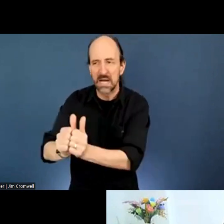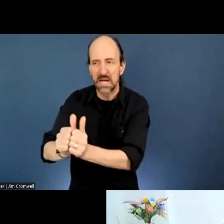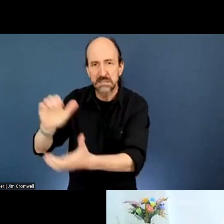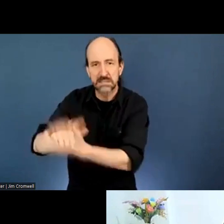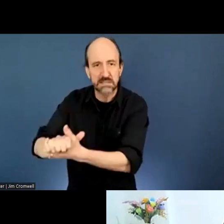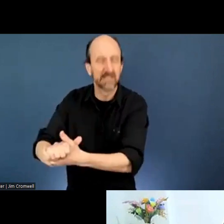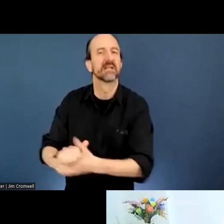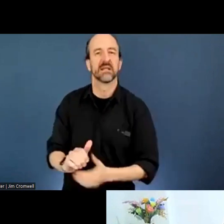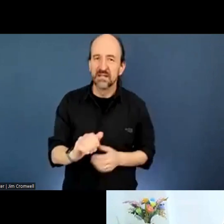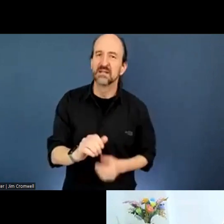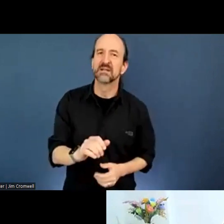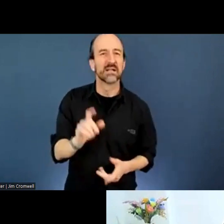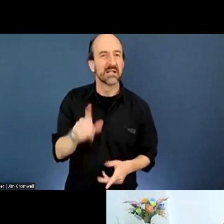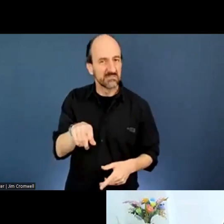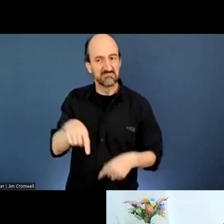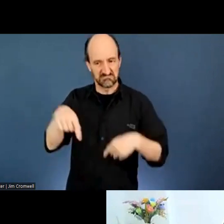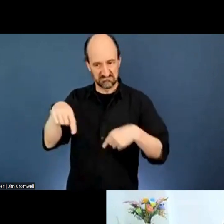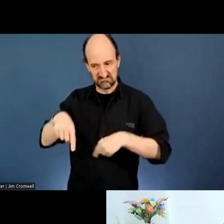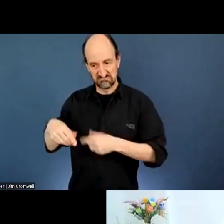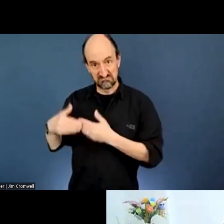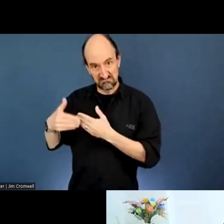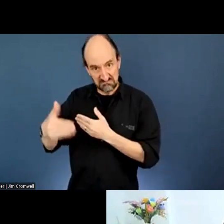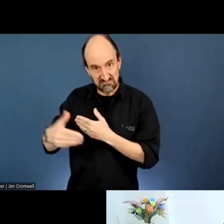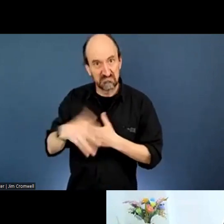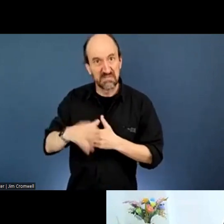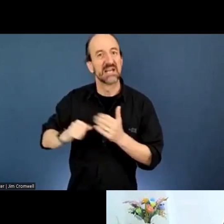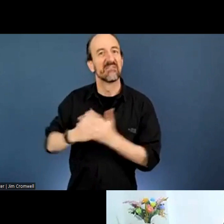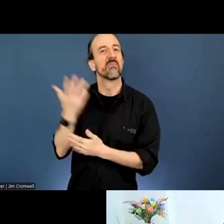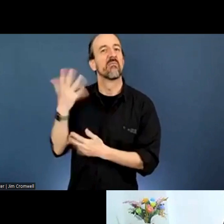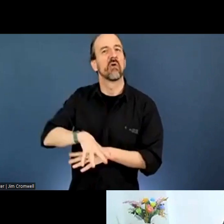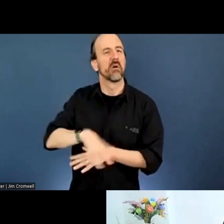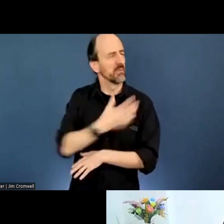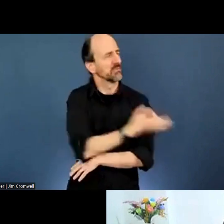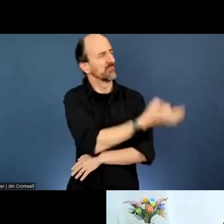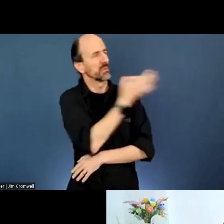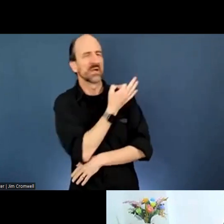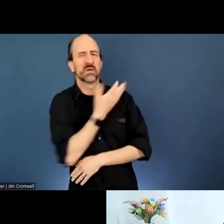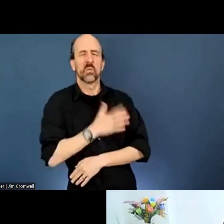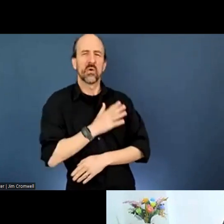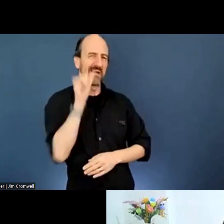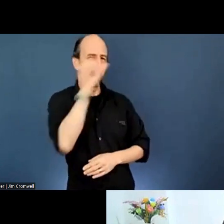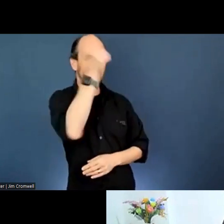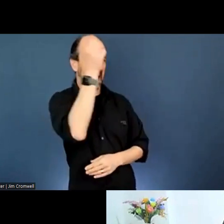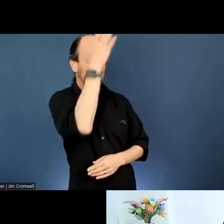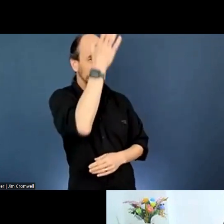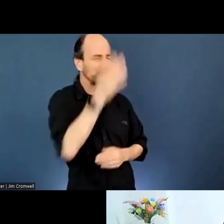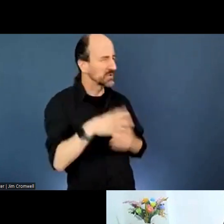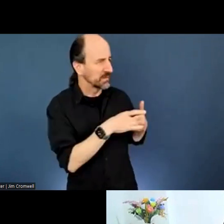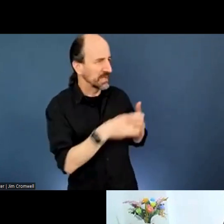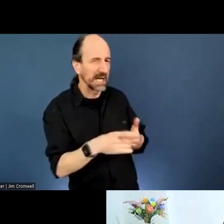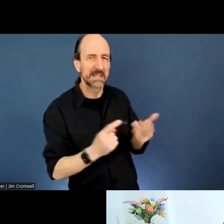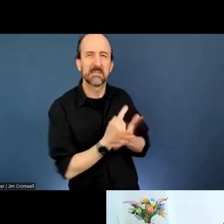series was developed in response to a request for expert guidance in skill building and problem solving. So we offer alternative event